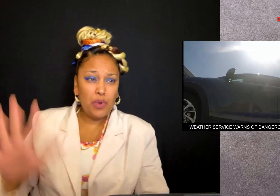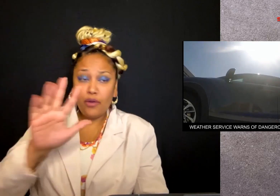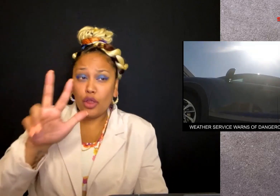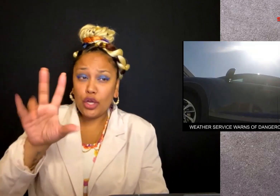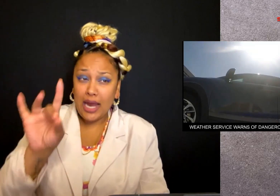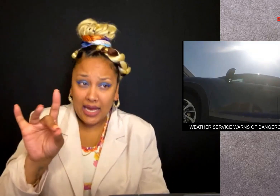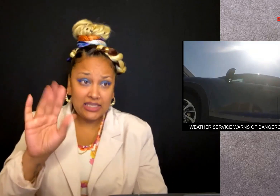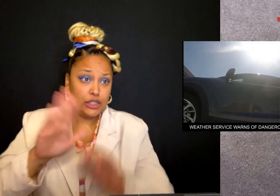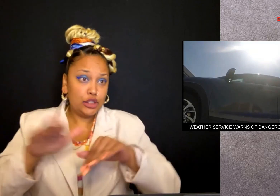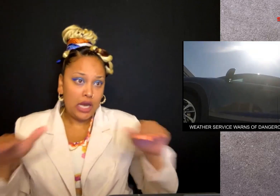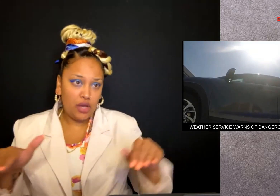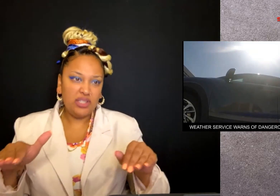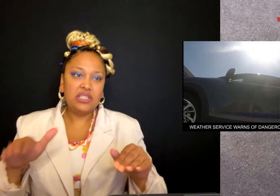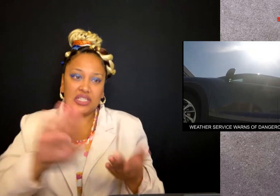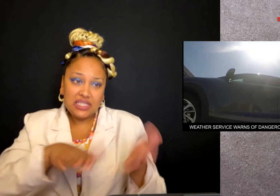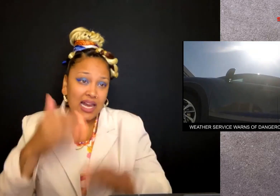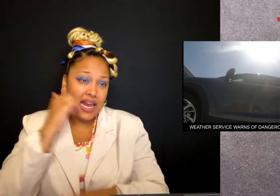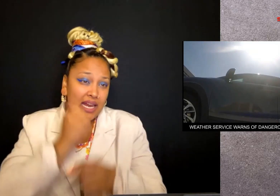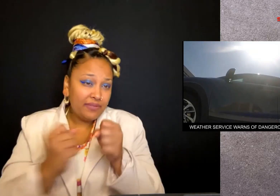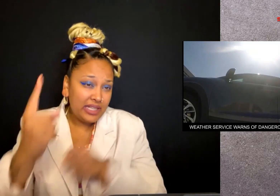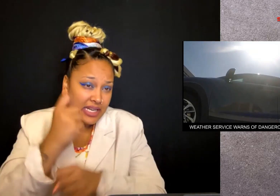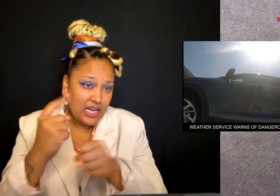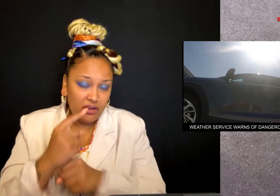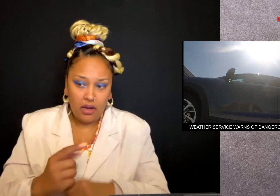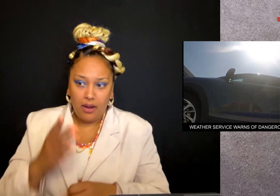according to the kids in car safety organization on average